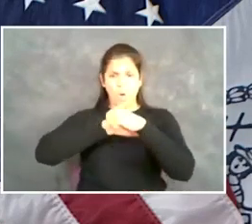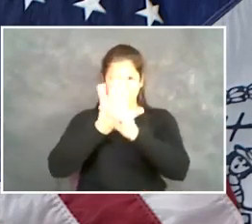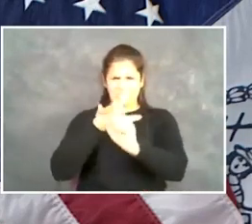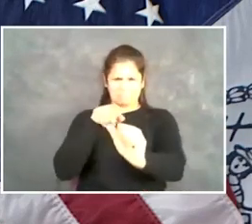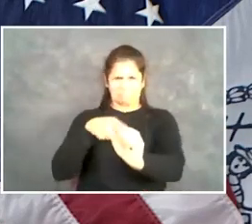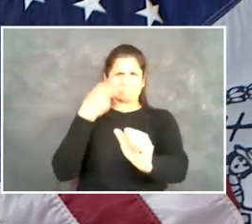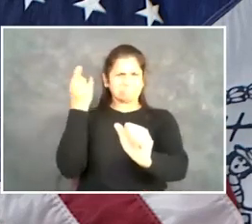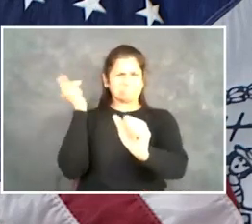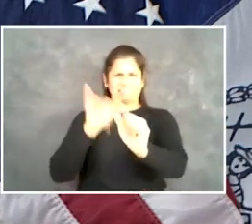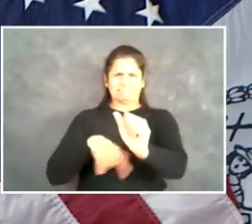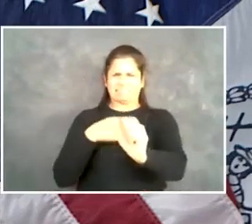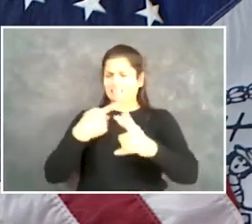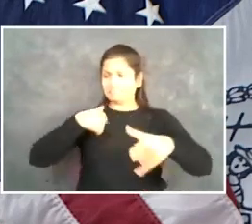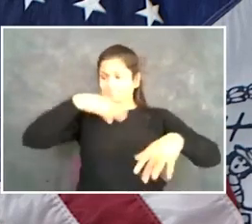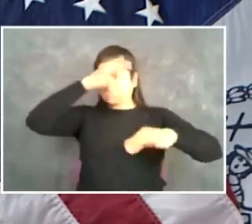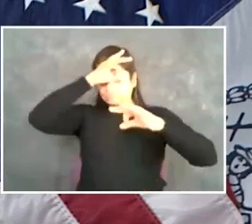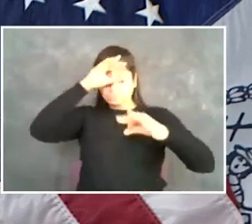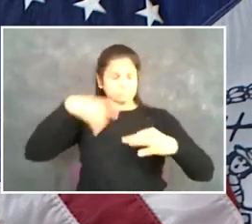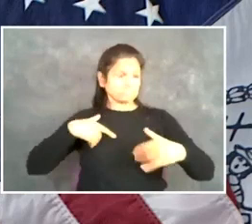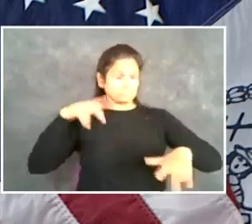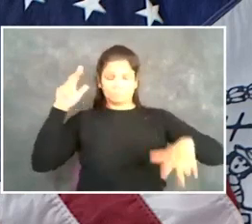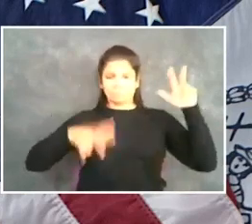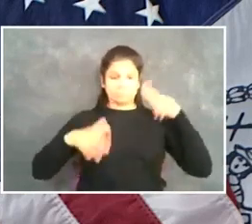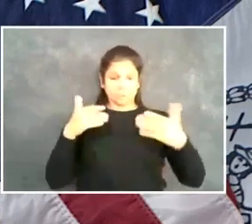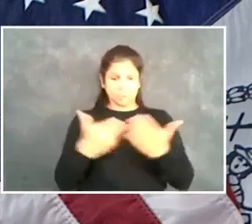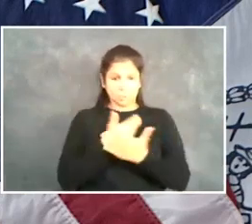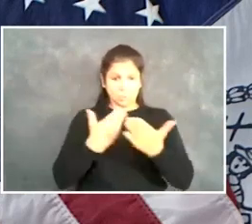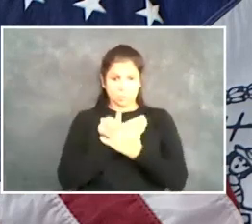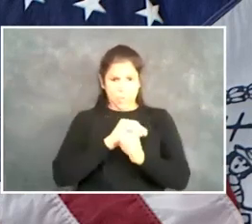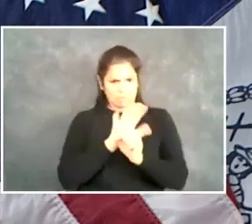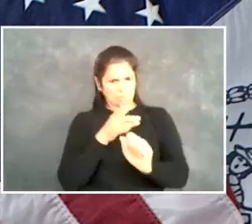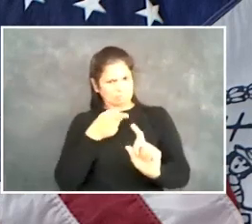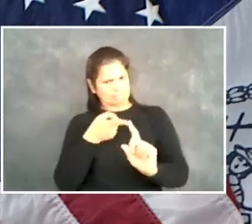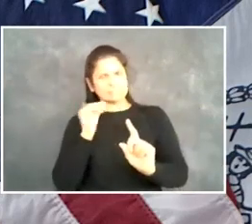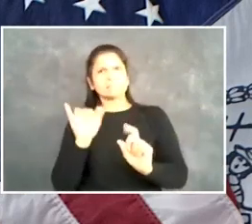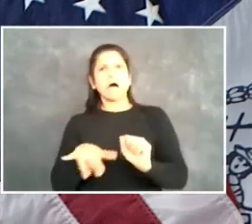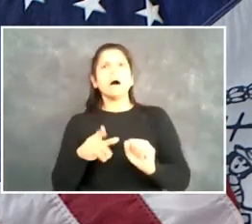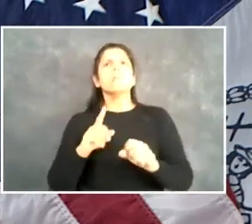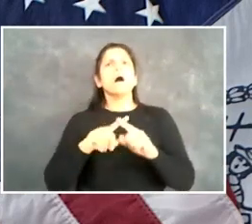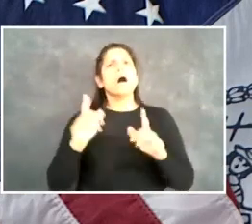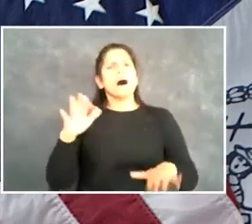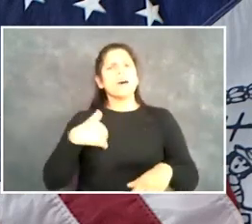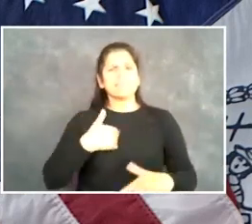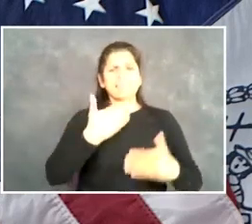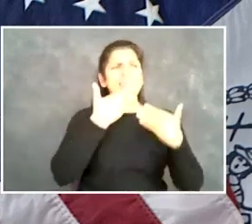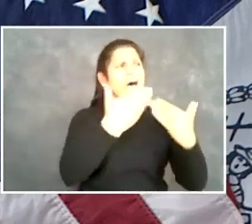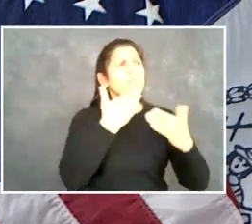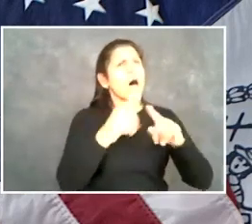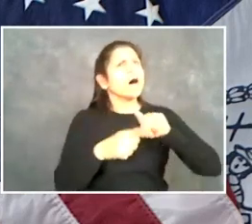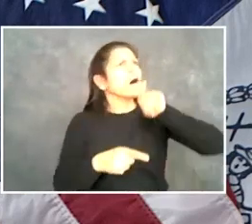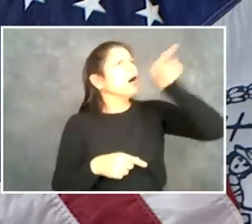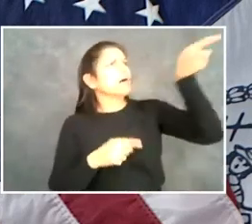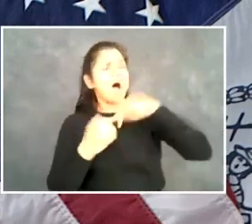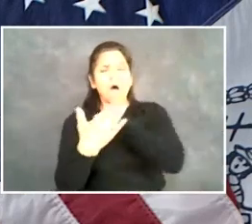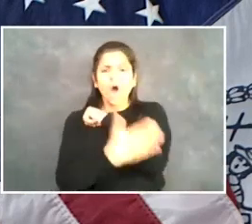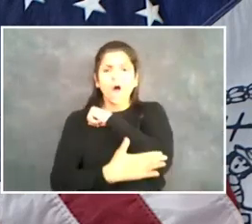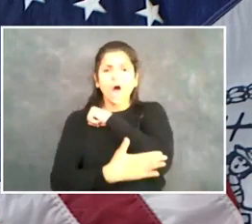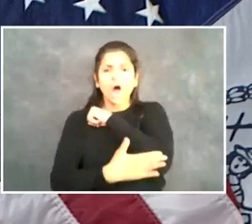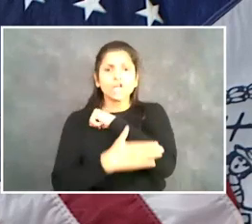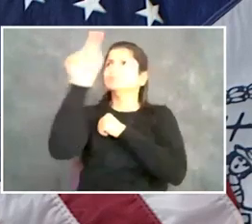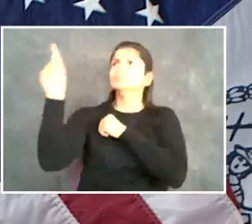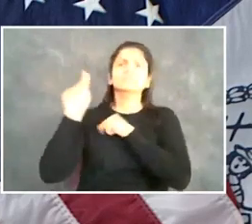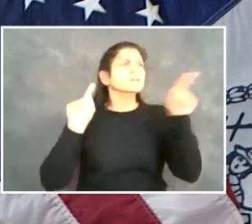HAVE TO BE VIGILANT ALL THE TIME